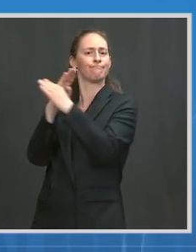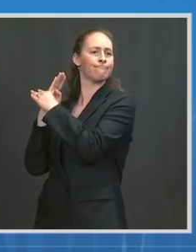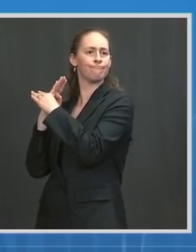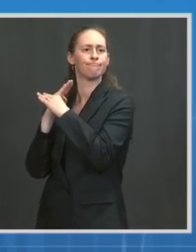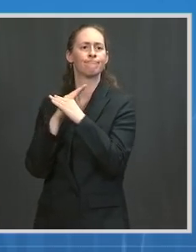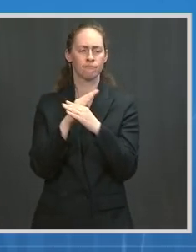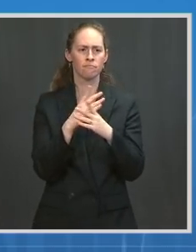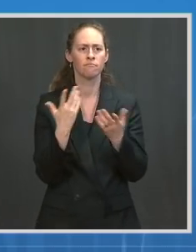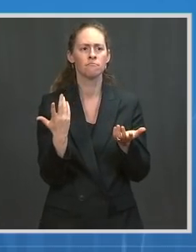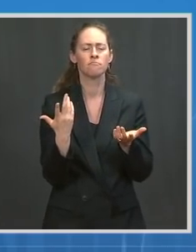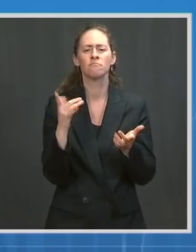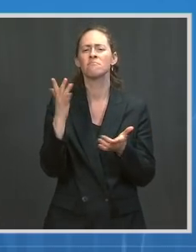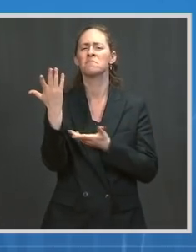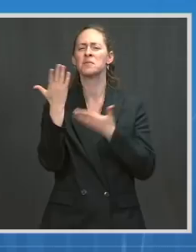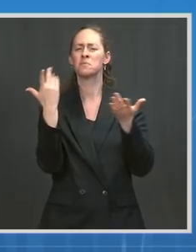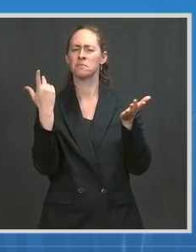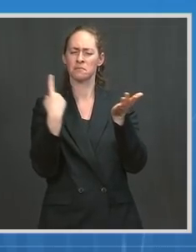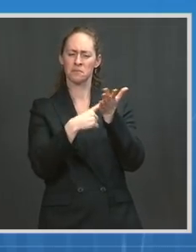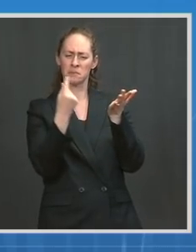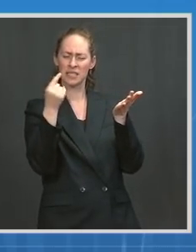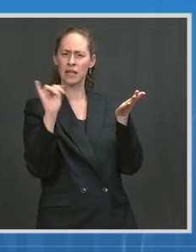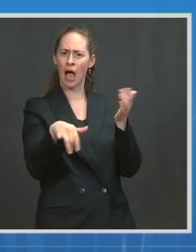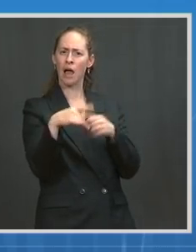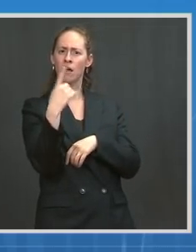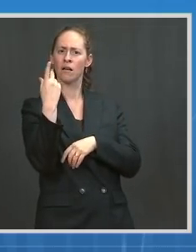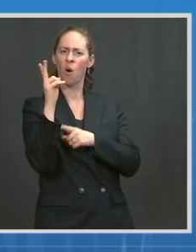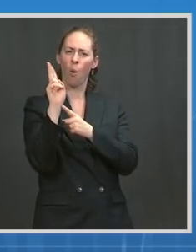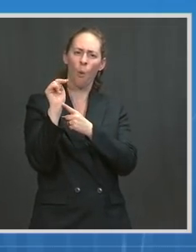This is the phylogenetic tree of the coronaviruses.